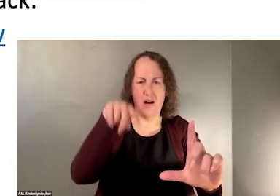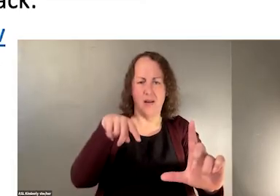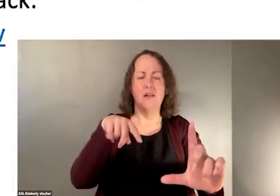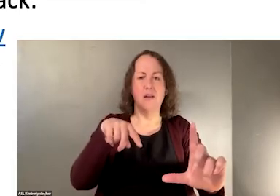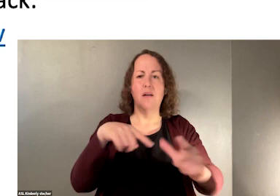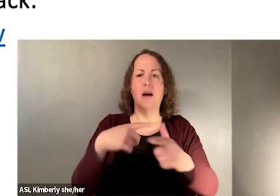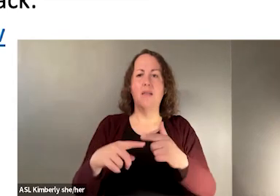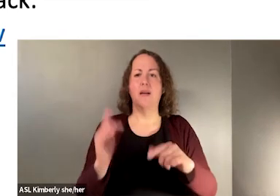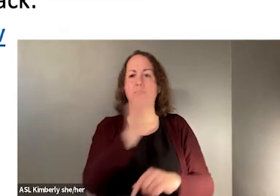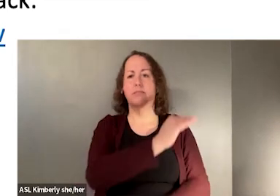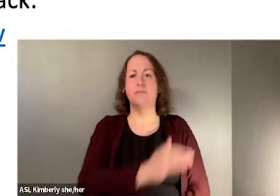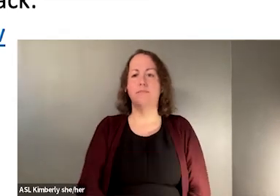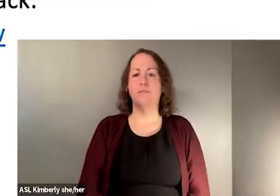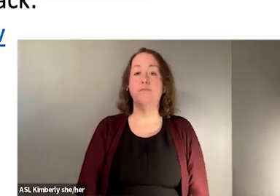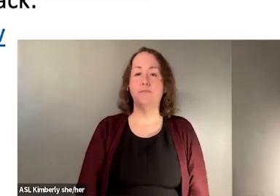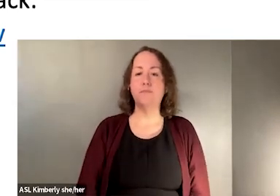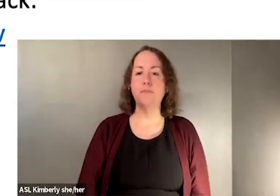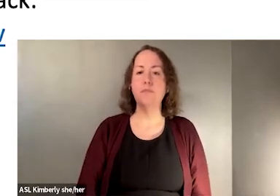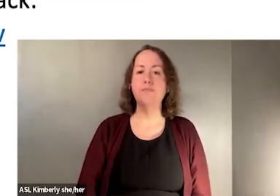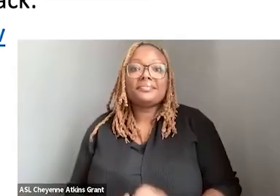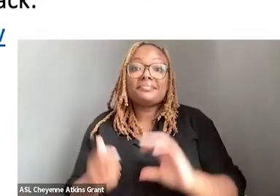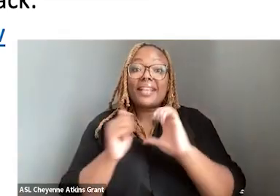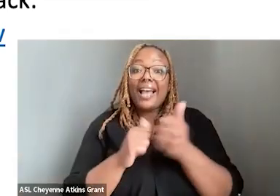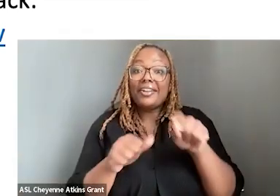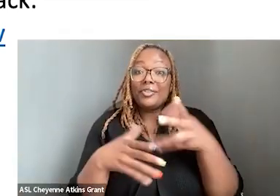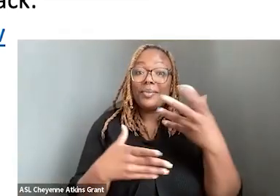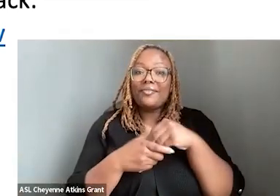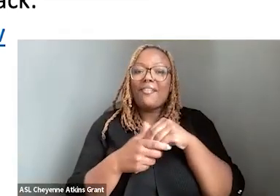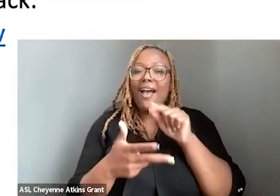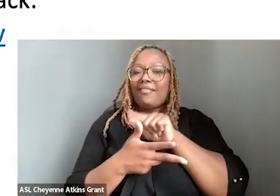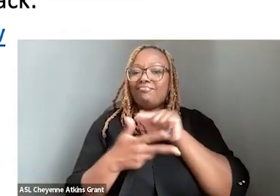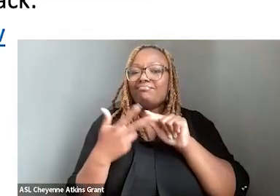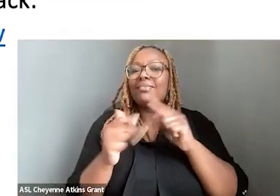All right. So how can you be involved? And I have three different ways to propose to you.